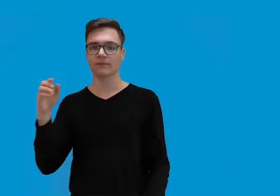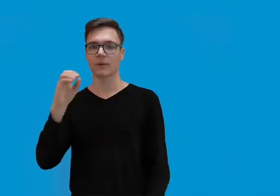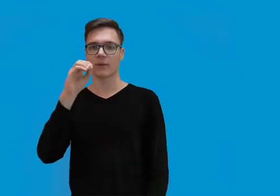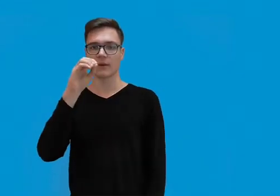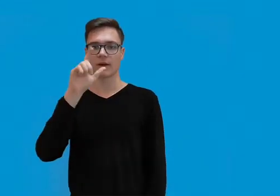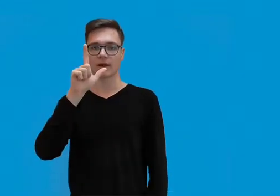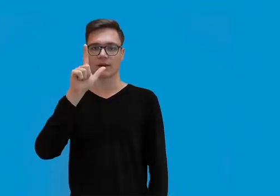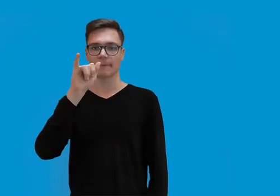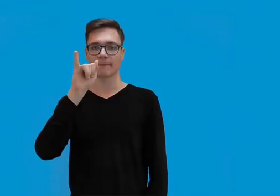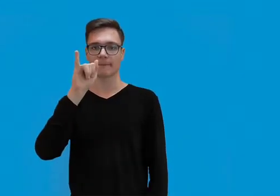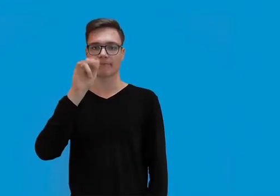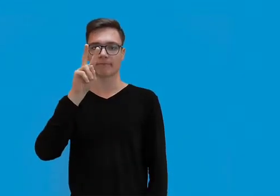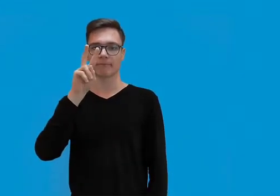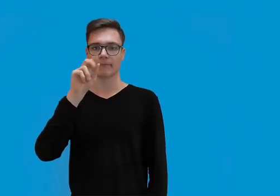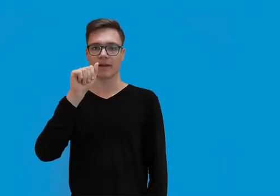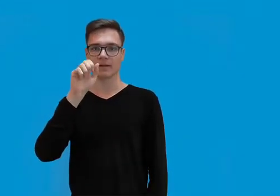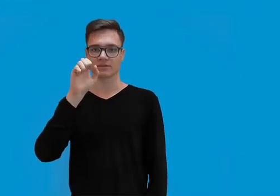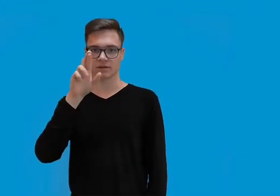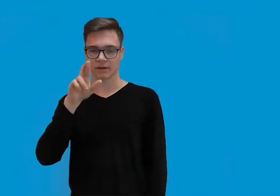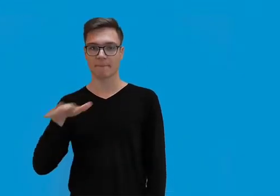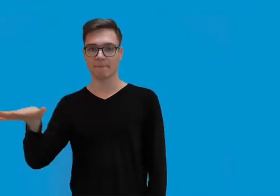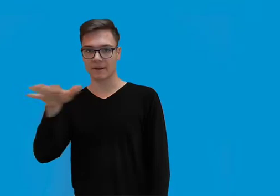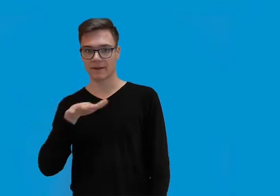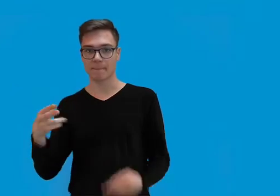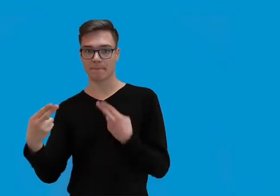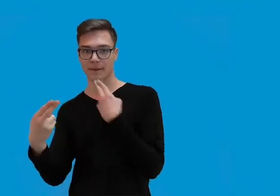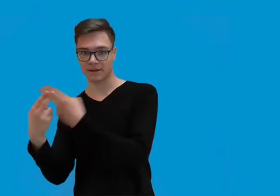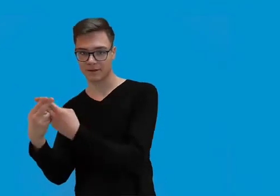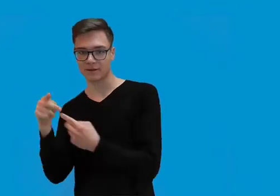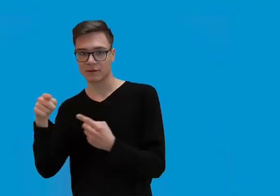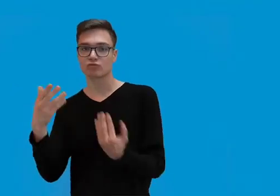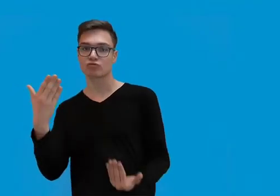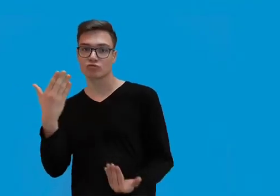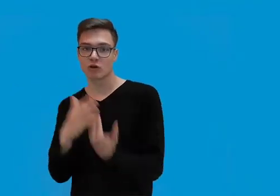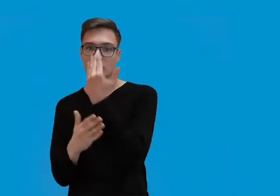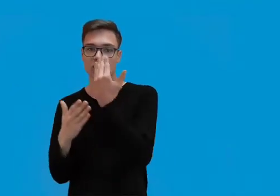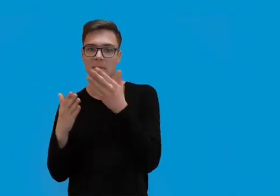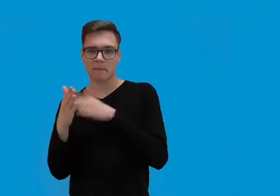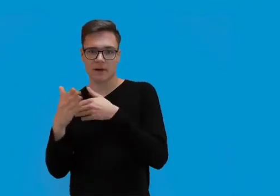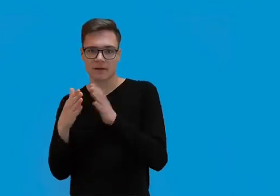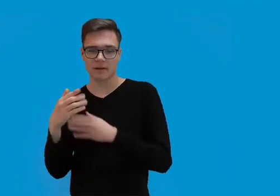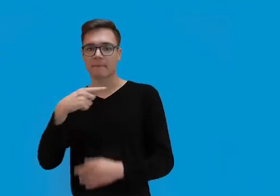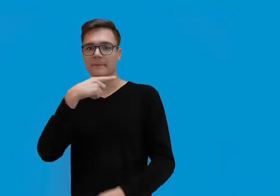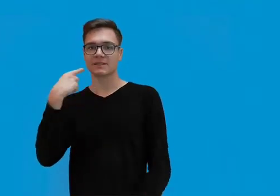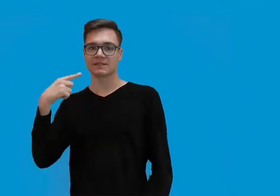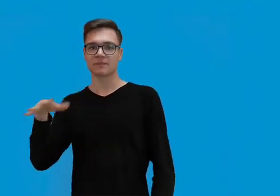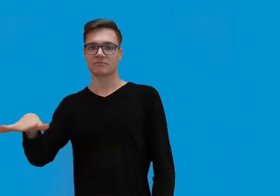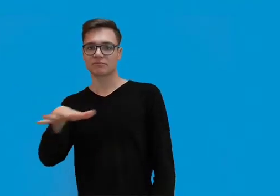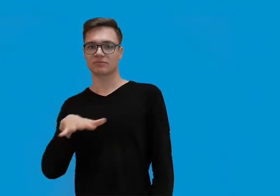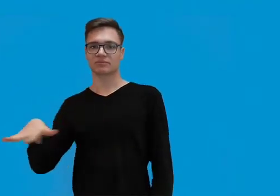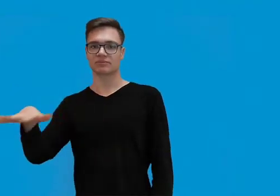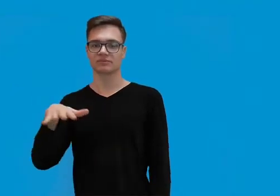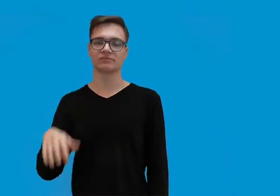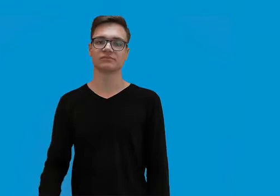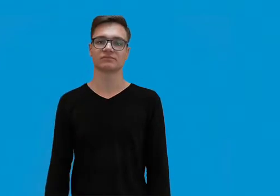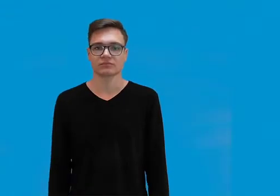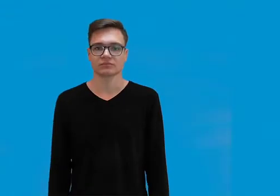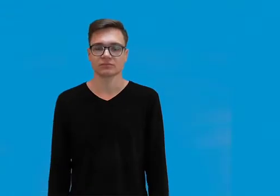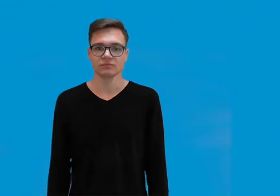and will be color-matched to the white edgings of the redesigned Olivaer Platz.